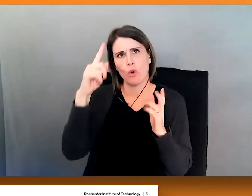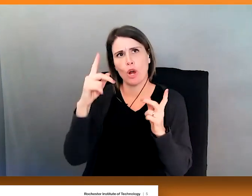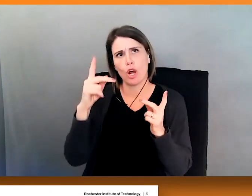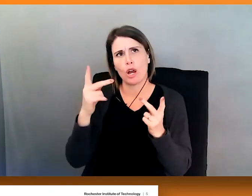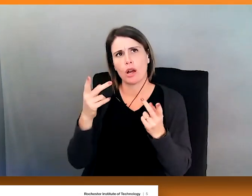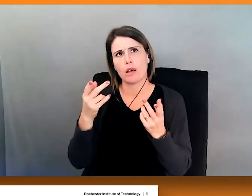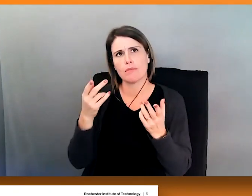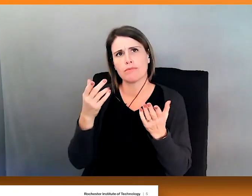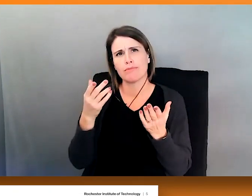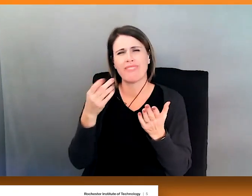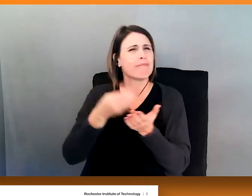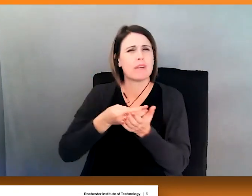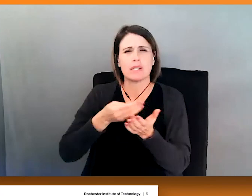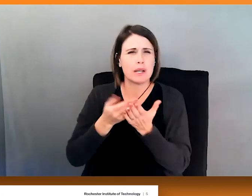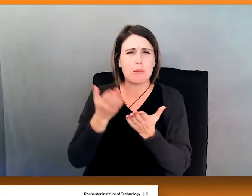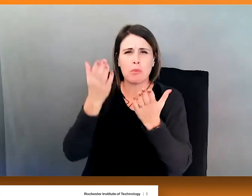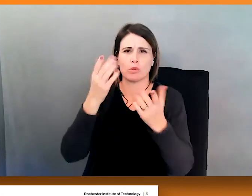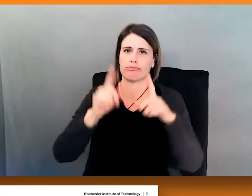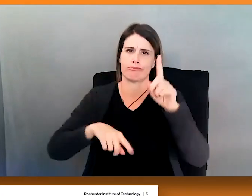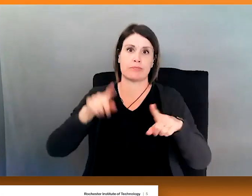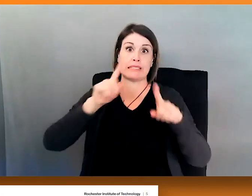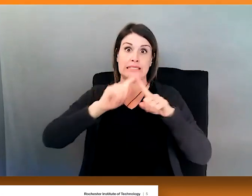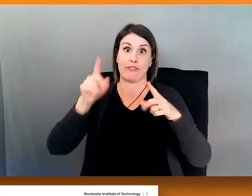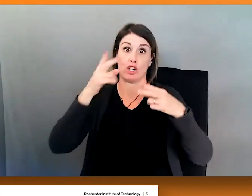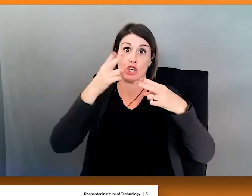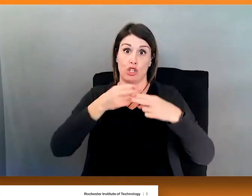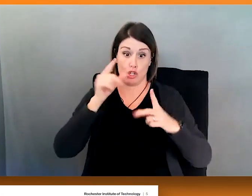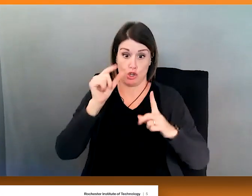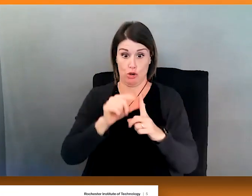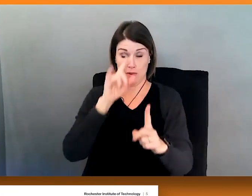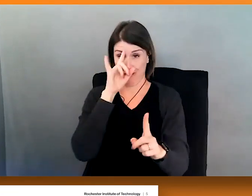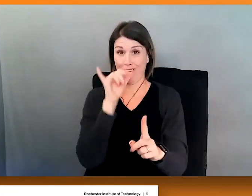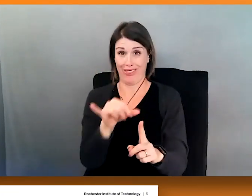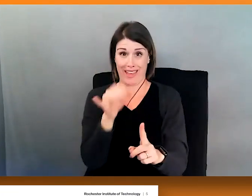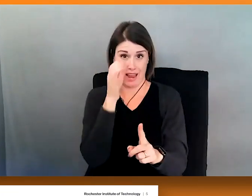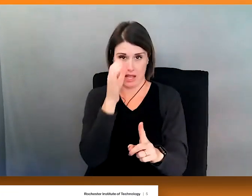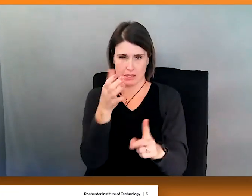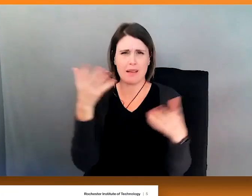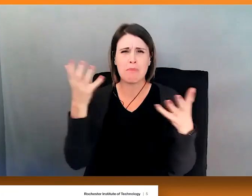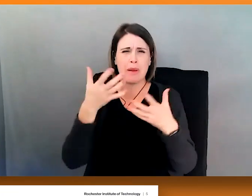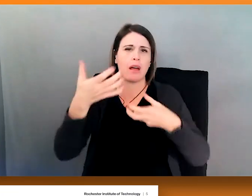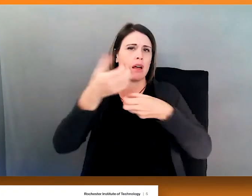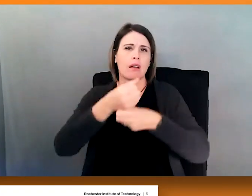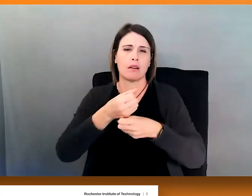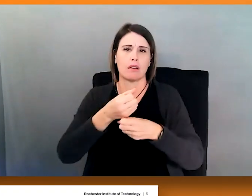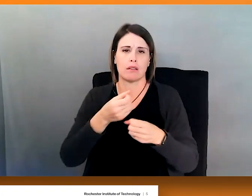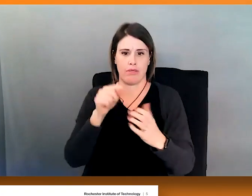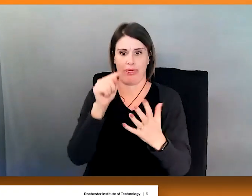a request for funding proposal. There's a lot of different terms, but what it is, it's essentially what you're applying to,